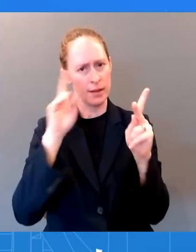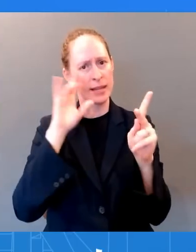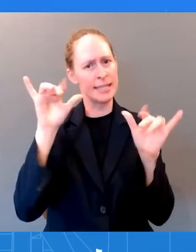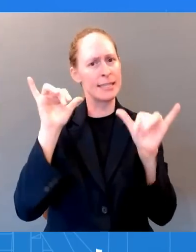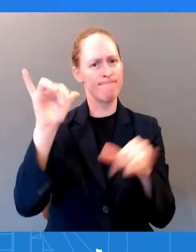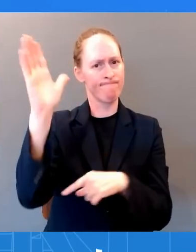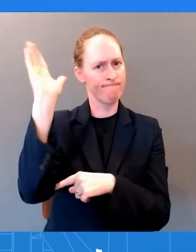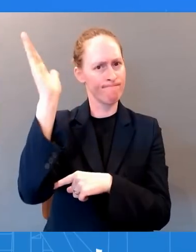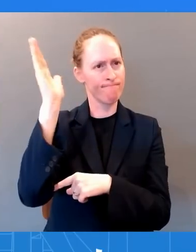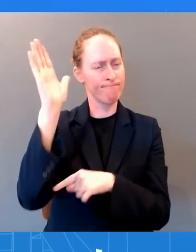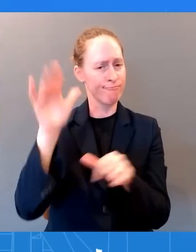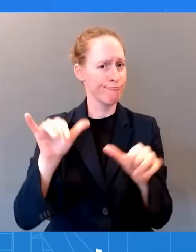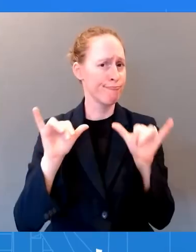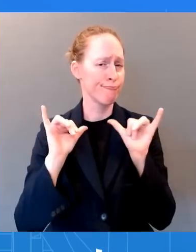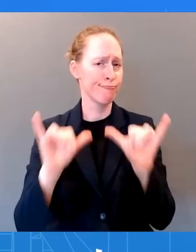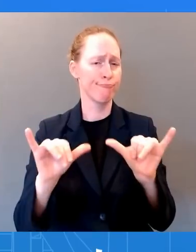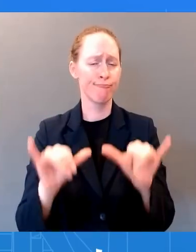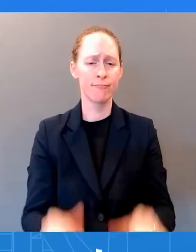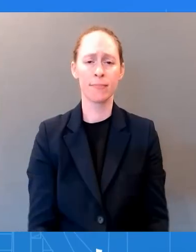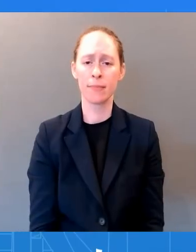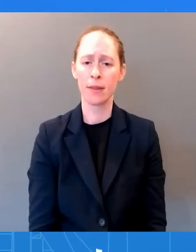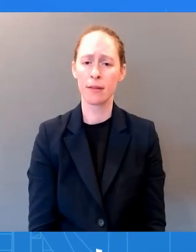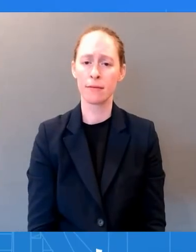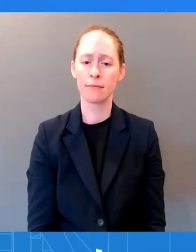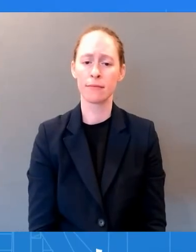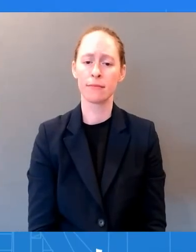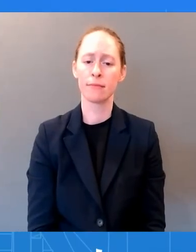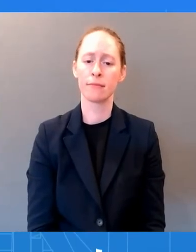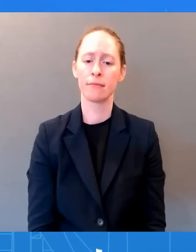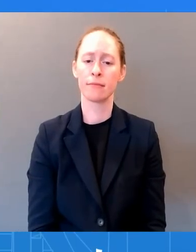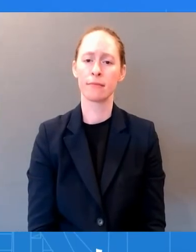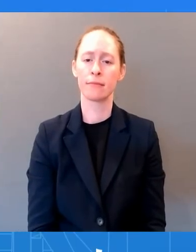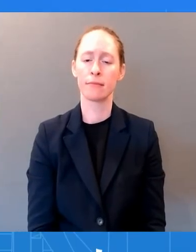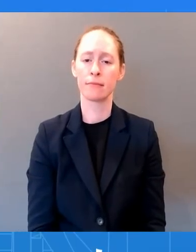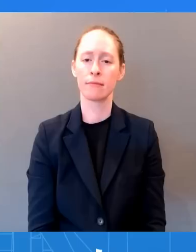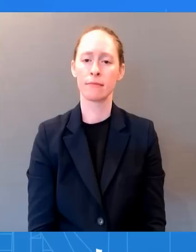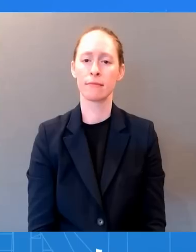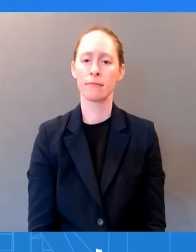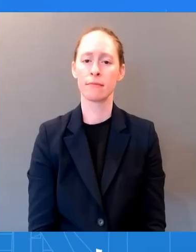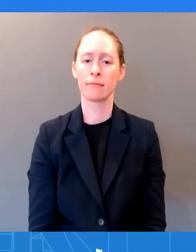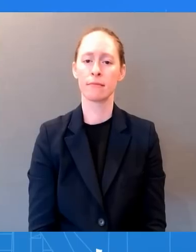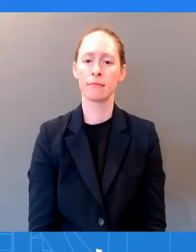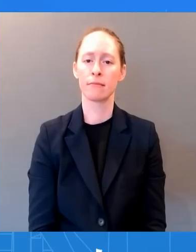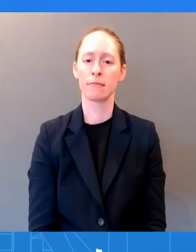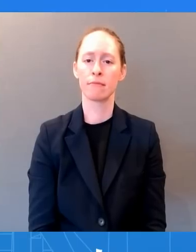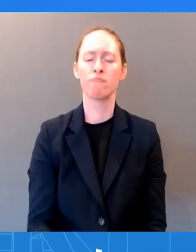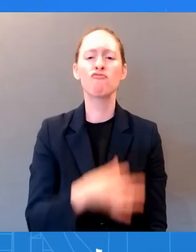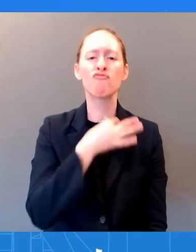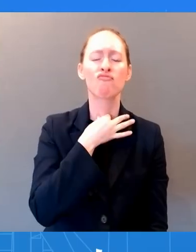The Press: Thank you, Karine. Just to follow up on the Pennsylvania trip: You mentioned the assault weapons ban